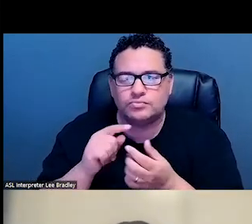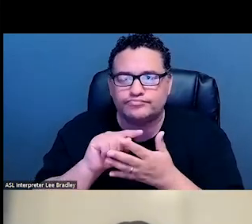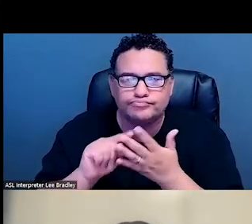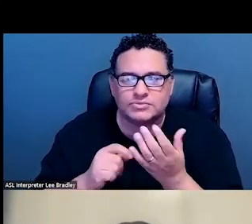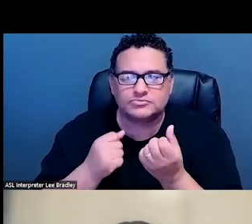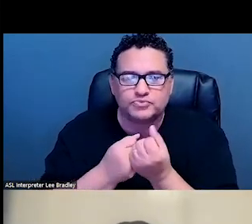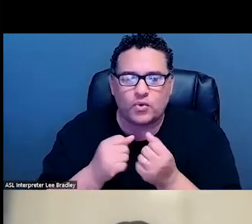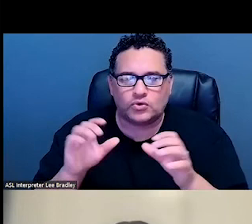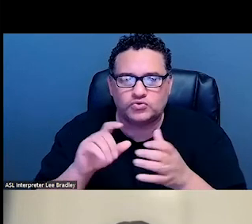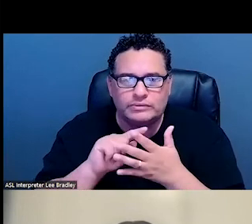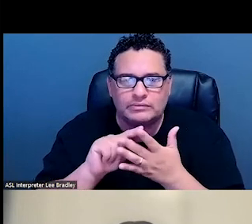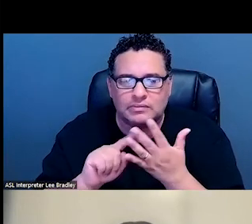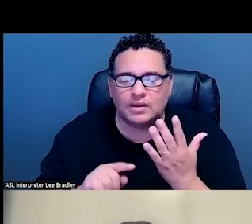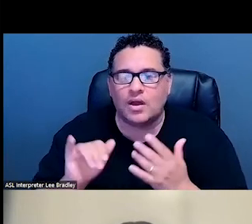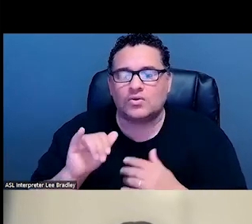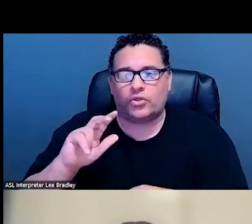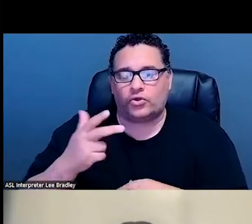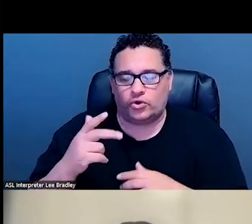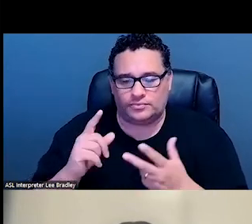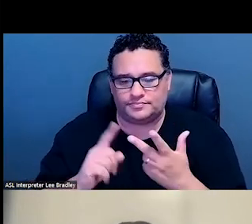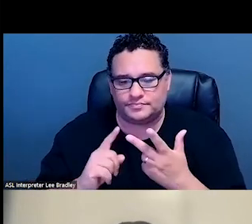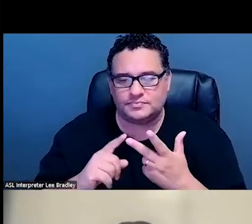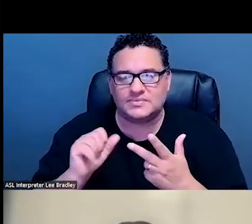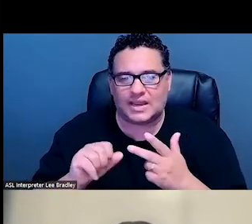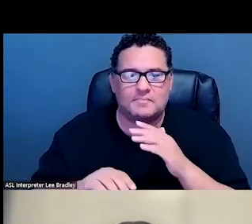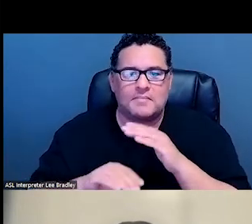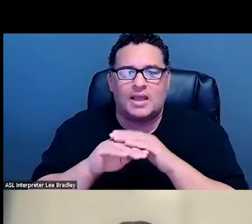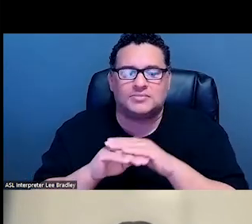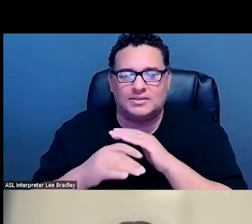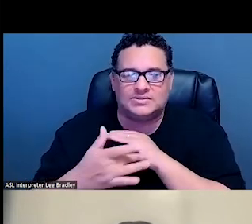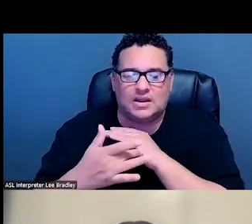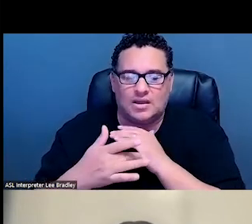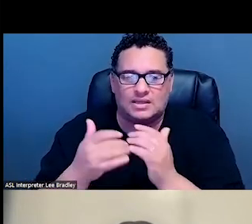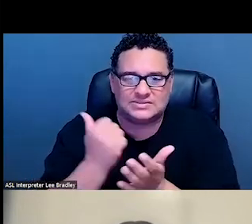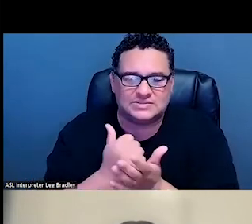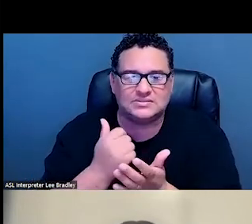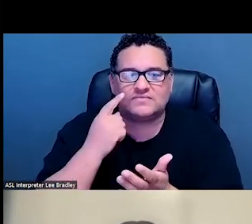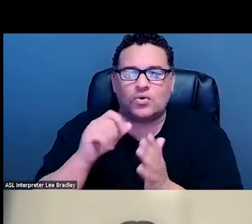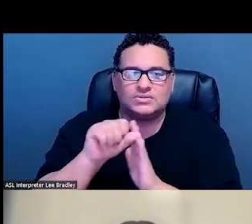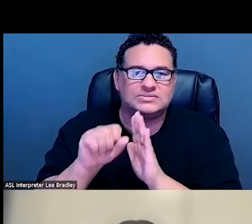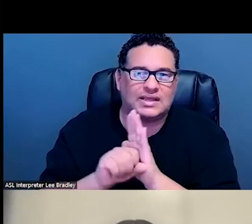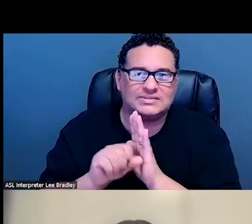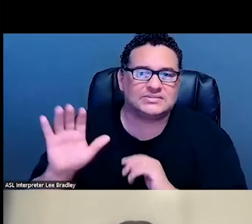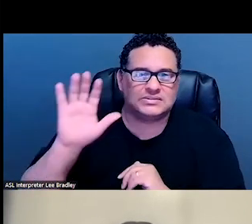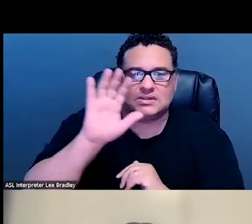THIRD, IT CAN MAXIMIZE TECHNICAL ASSISTANCE, SUPPORT FOR, STATES WHEN WE SEE SAMHSA,